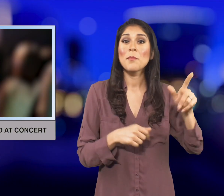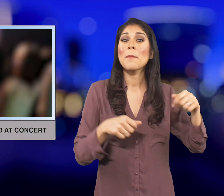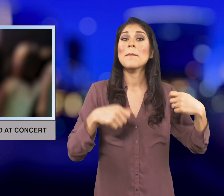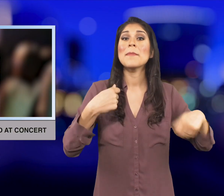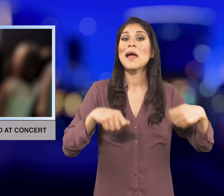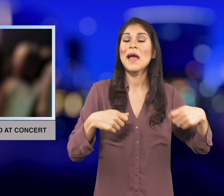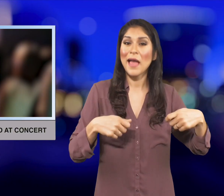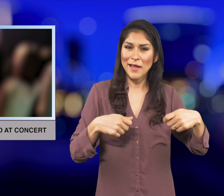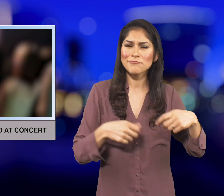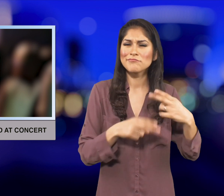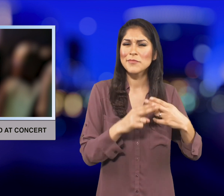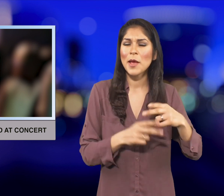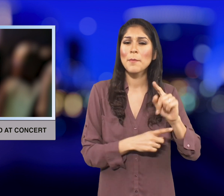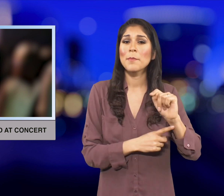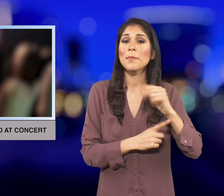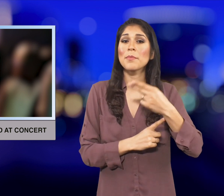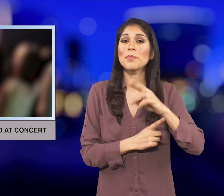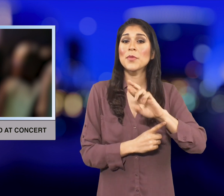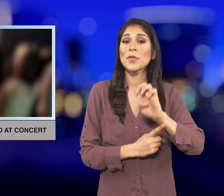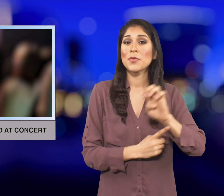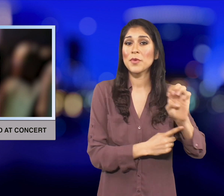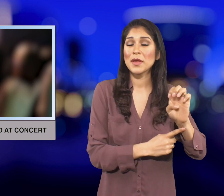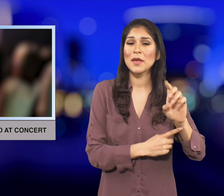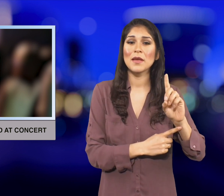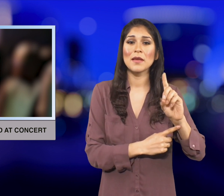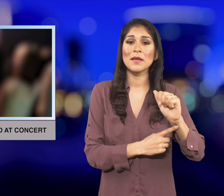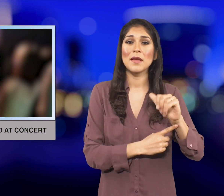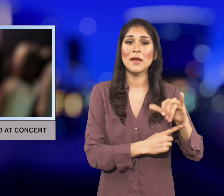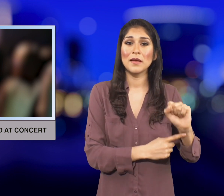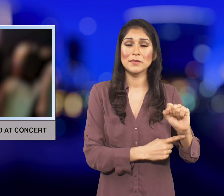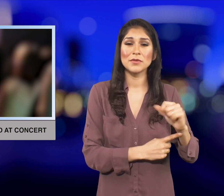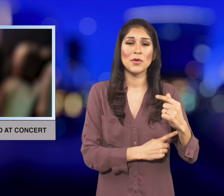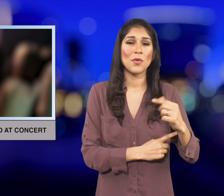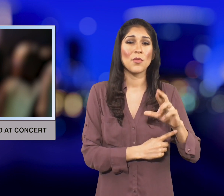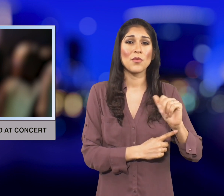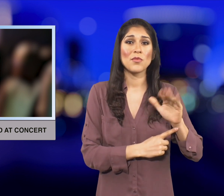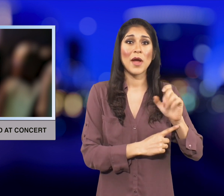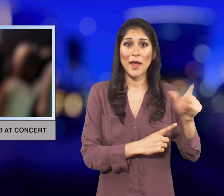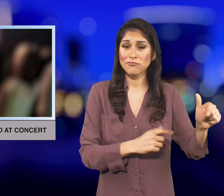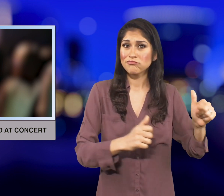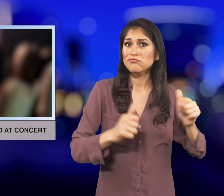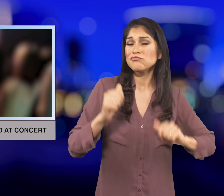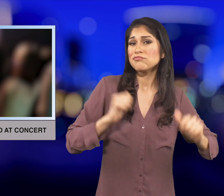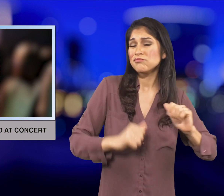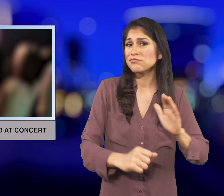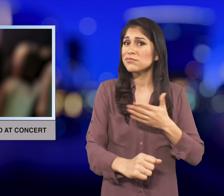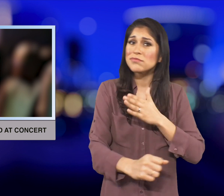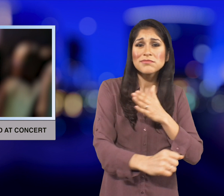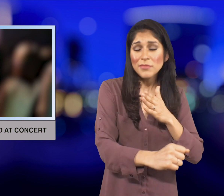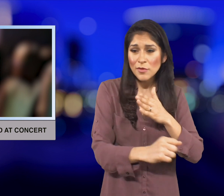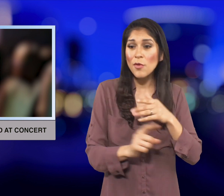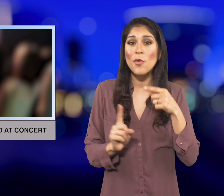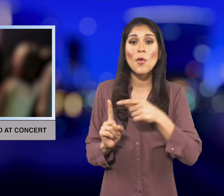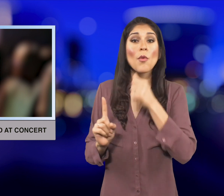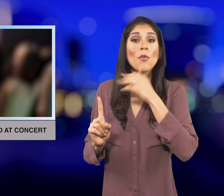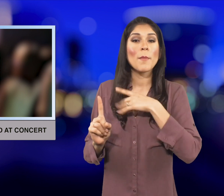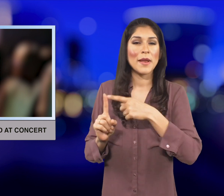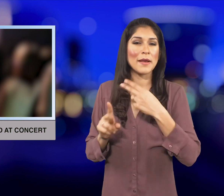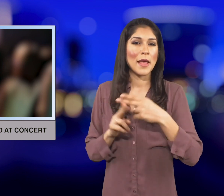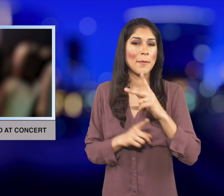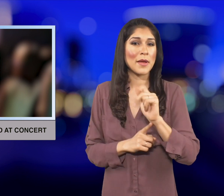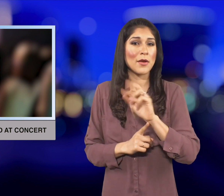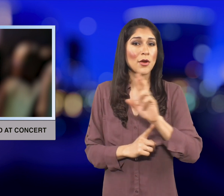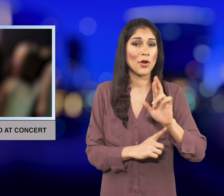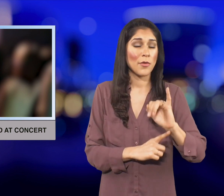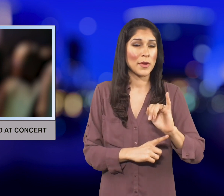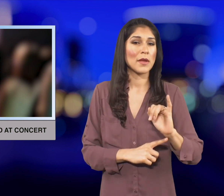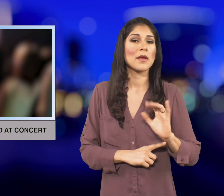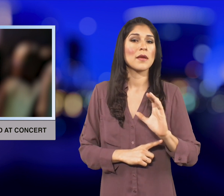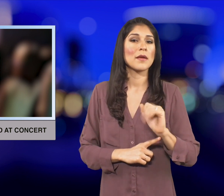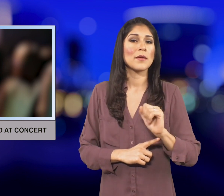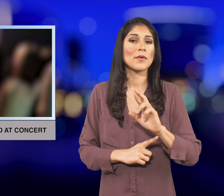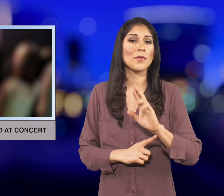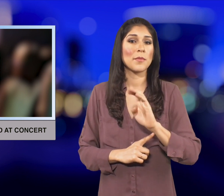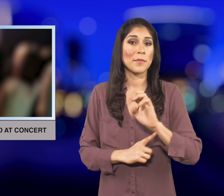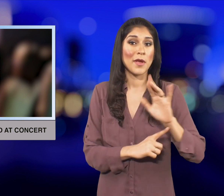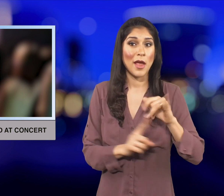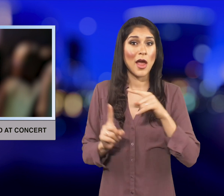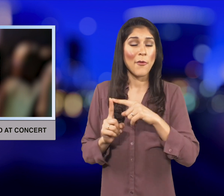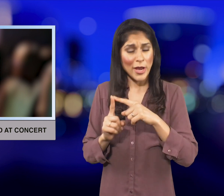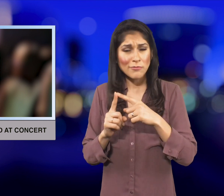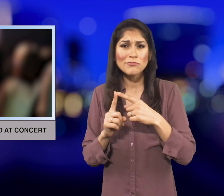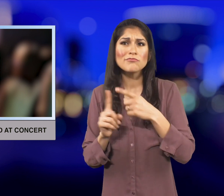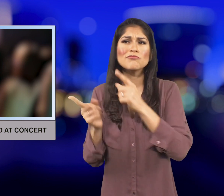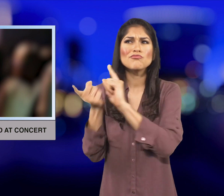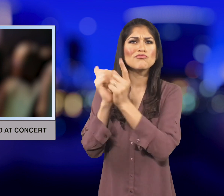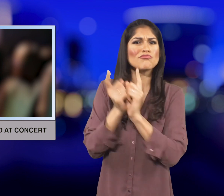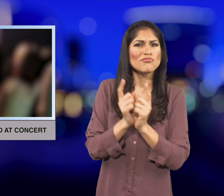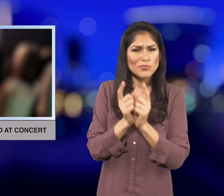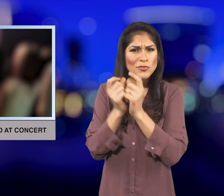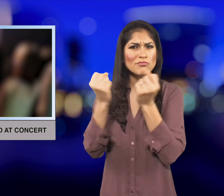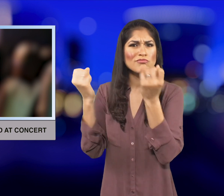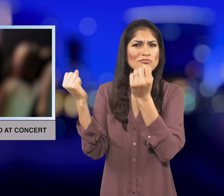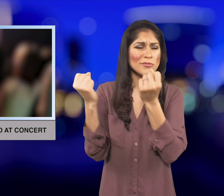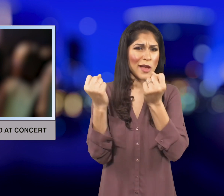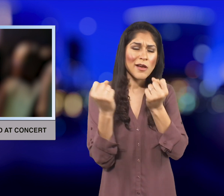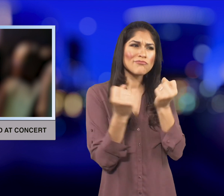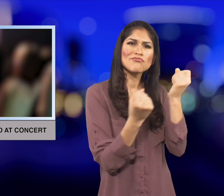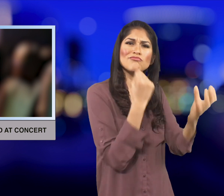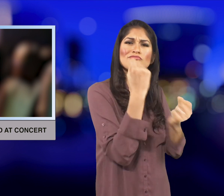As Three Days Grace performed, a woman named Karri Carberry translated the lyrics into